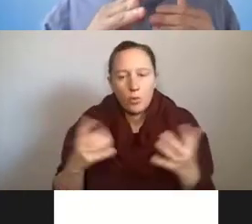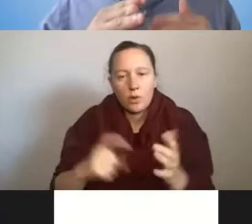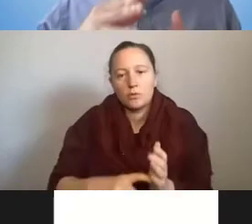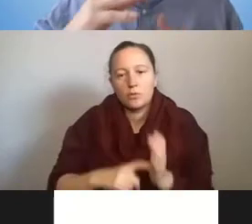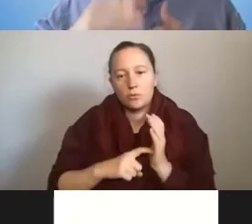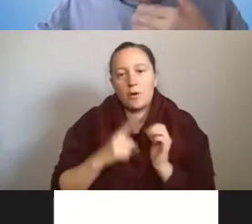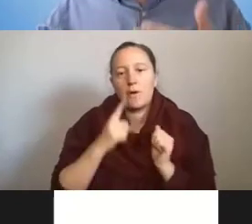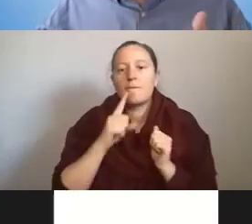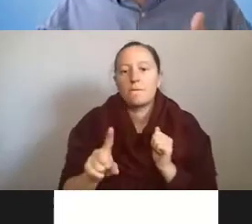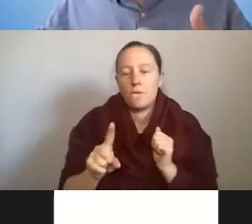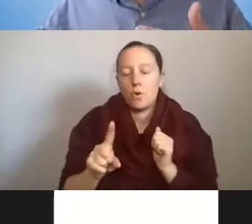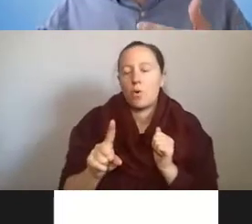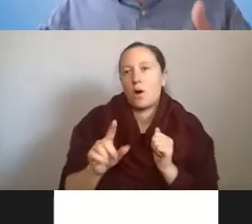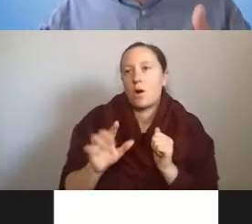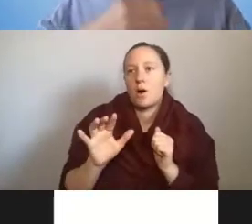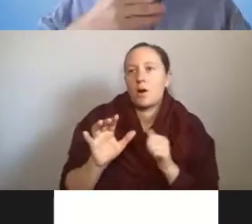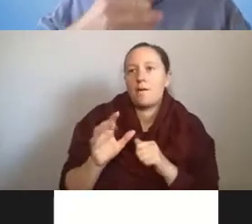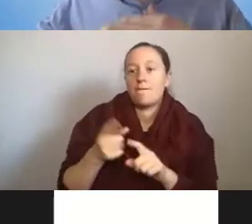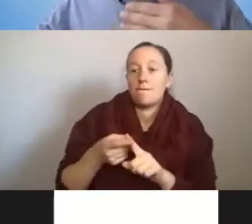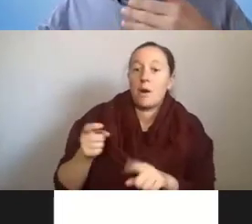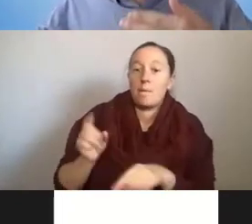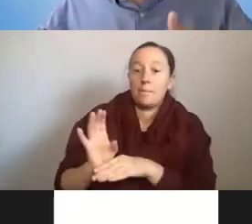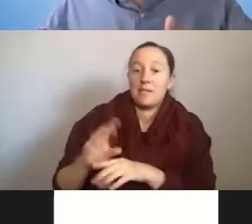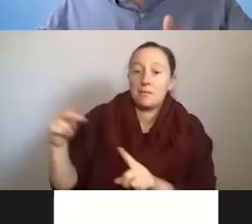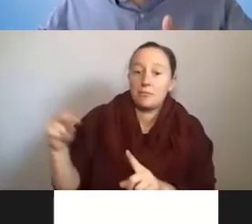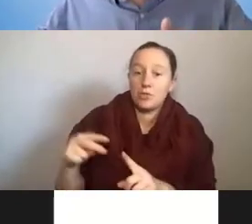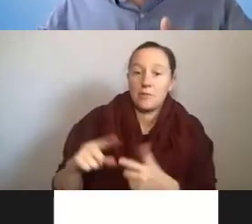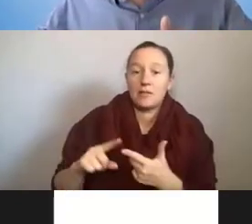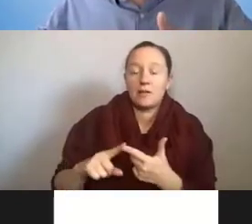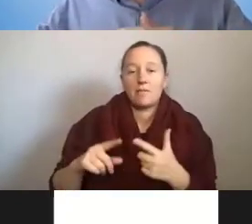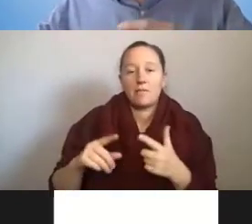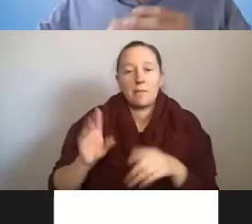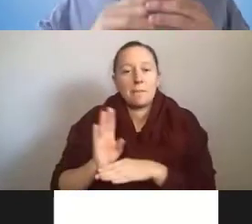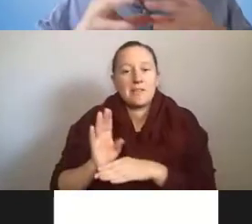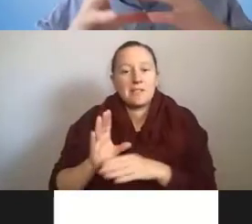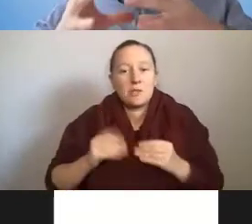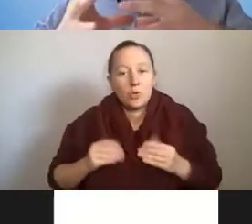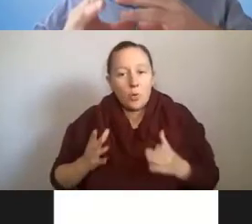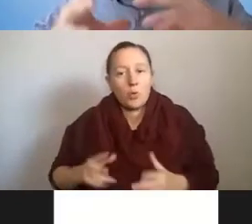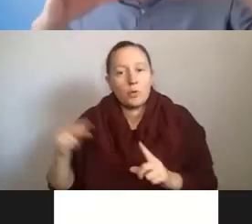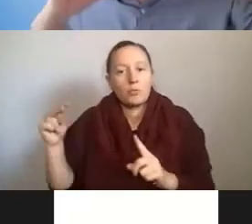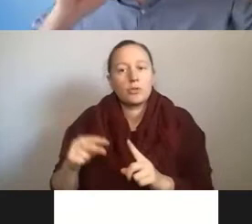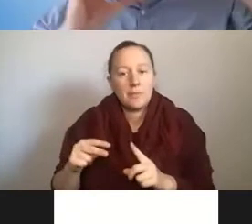from a business perspective, from an entrepreneurship perspective, that are necessary to layer